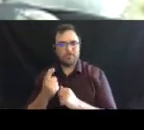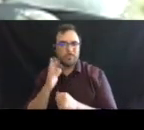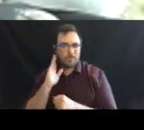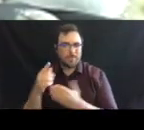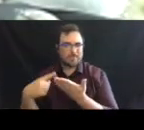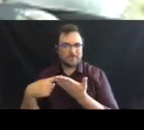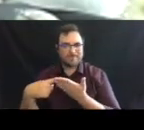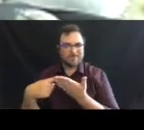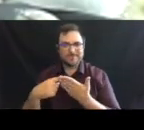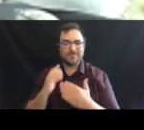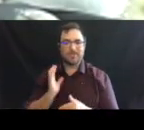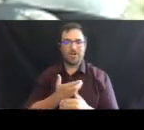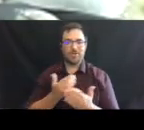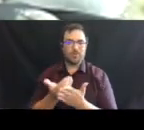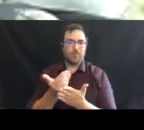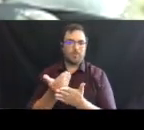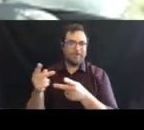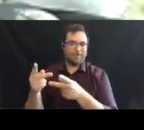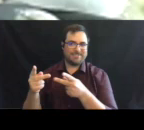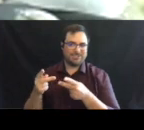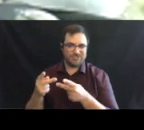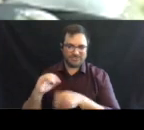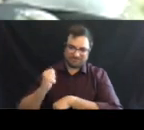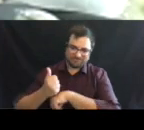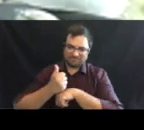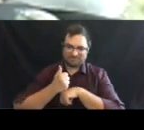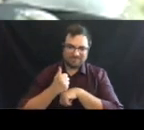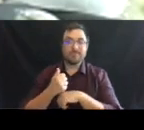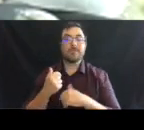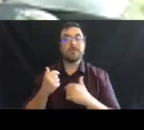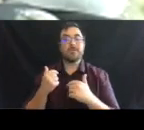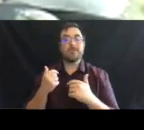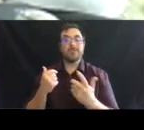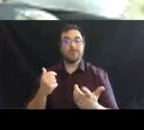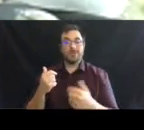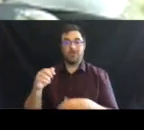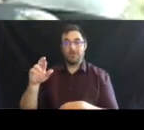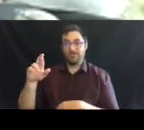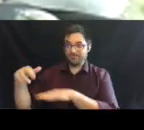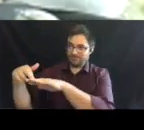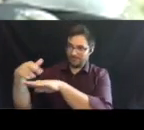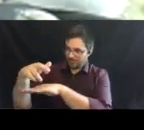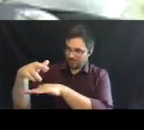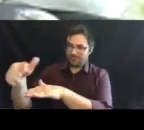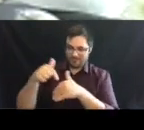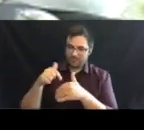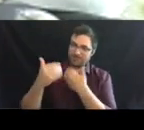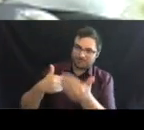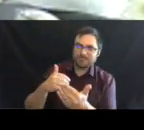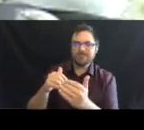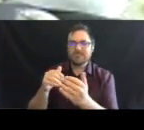positions but...so we make sure that the referral is happening. We reach out to the county